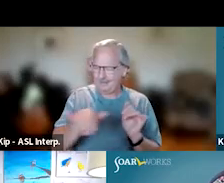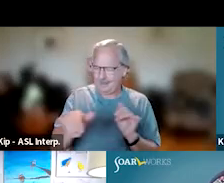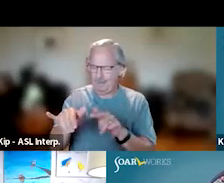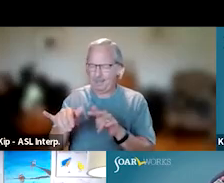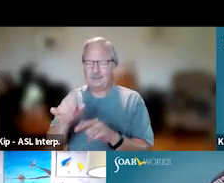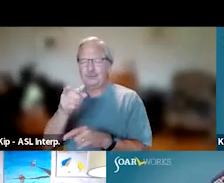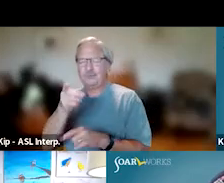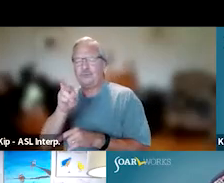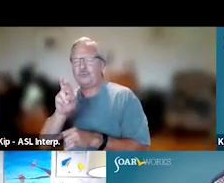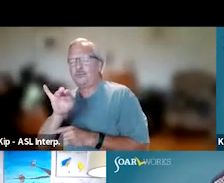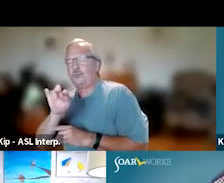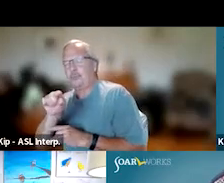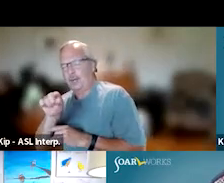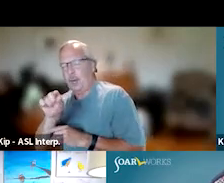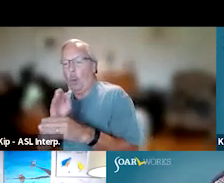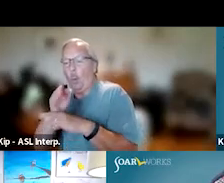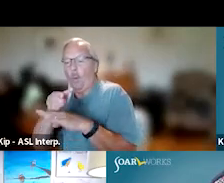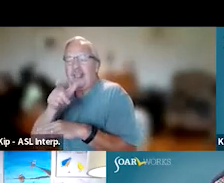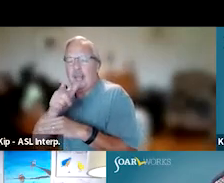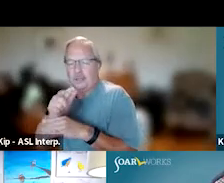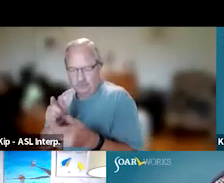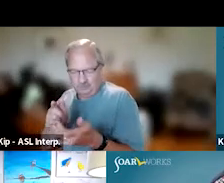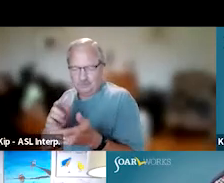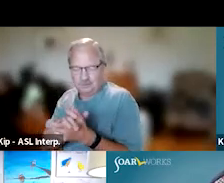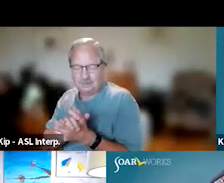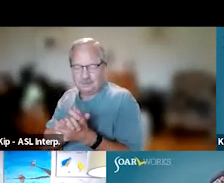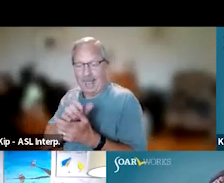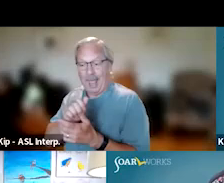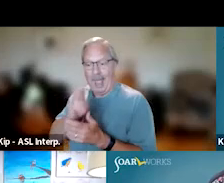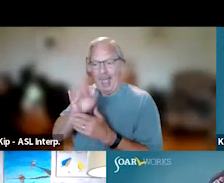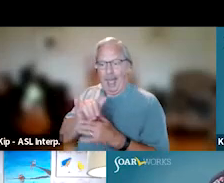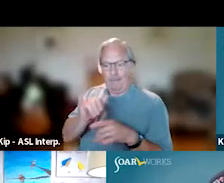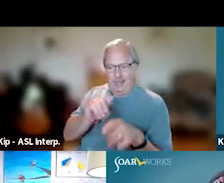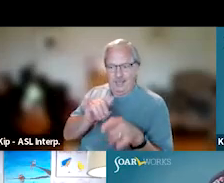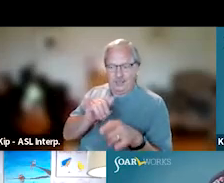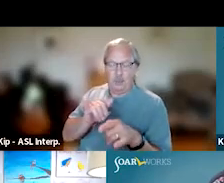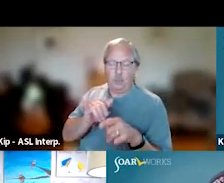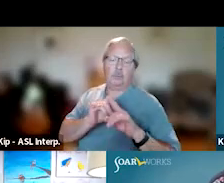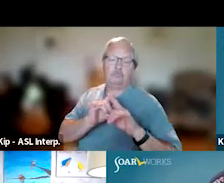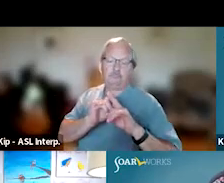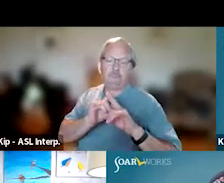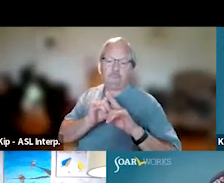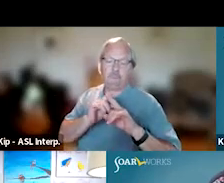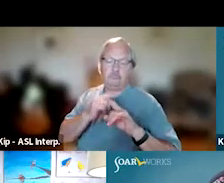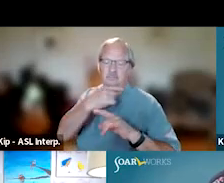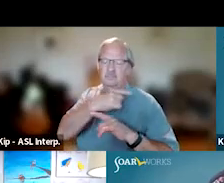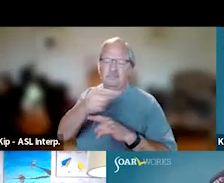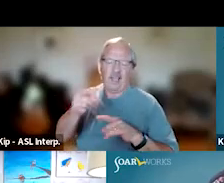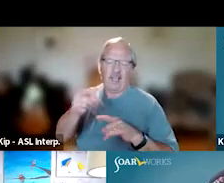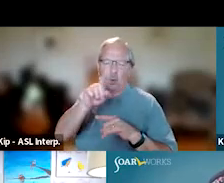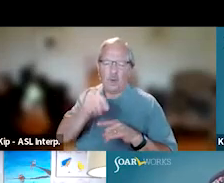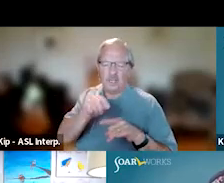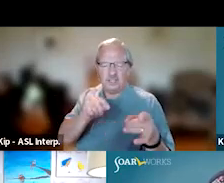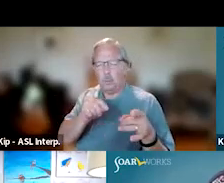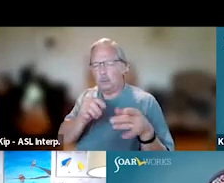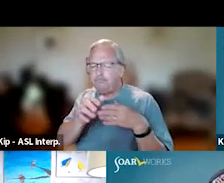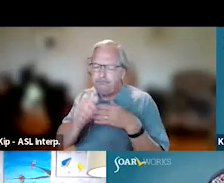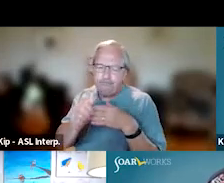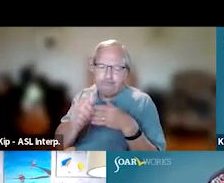And so Abby is gonna be our question mover, moderator for this and ask questions of the team